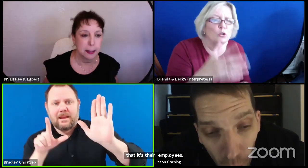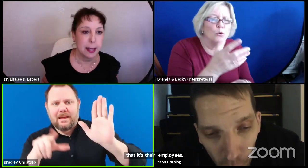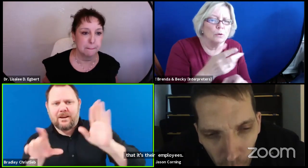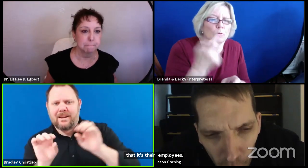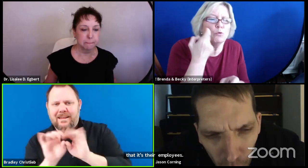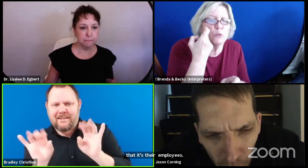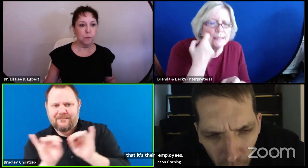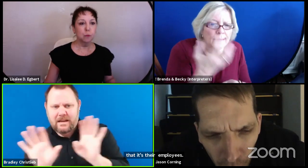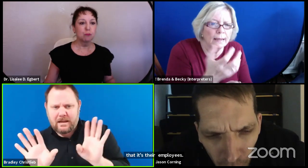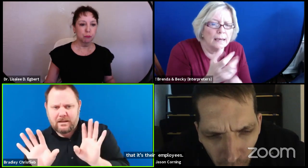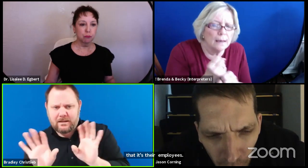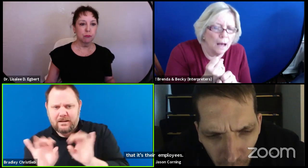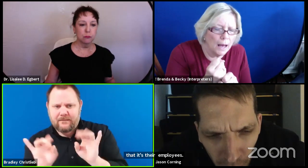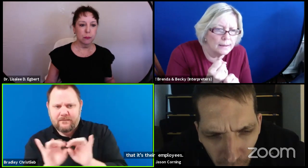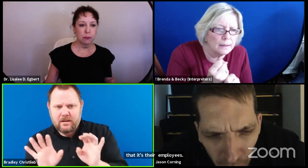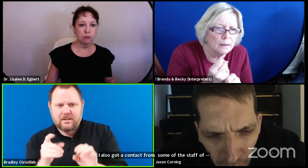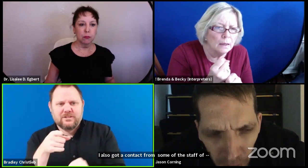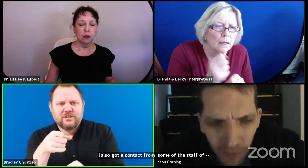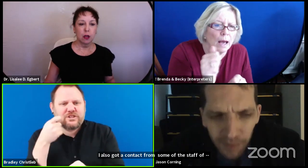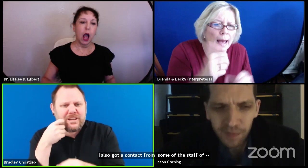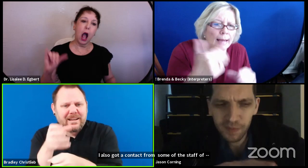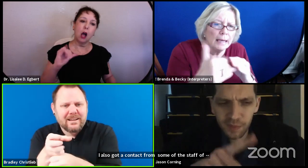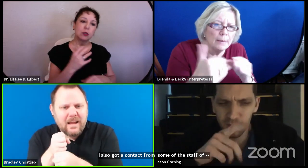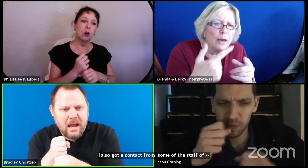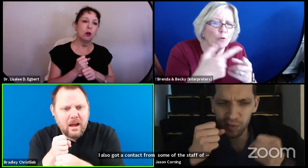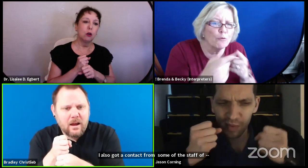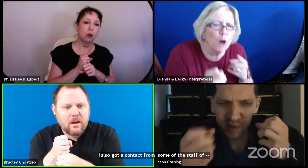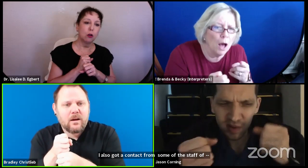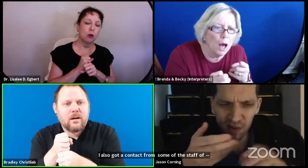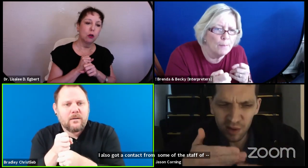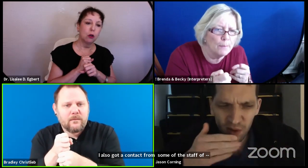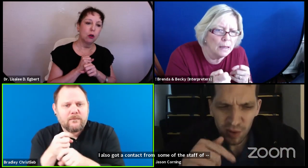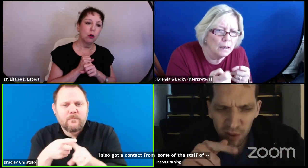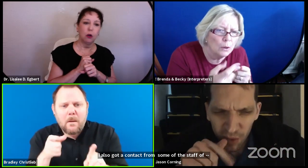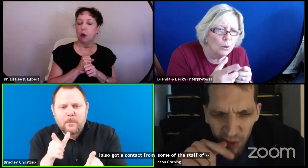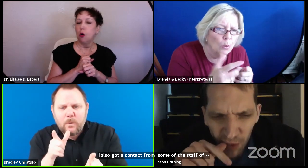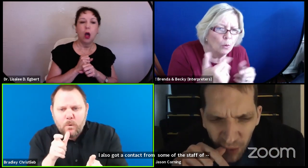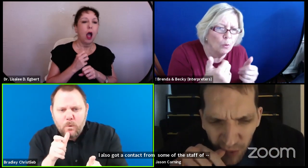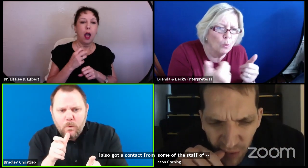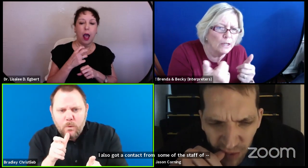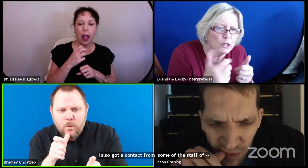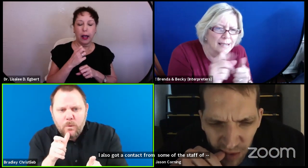You recently got an email from which staff?